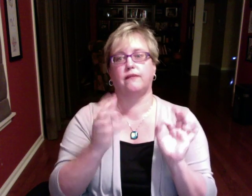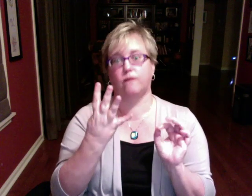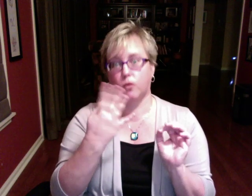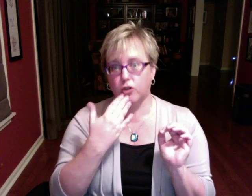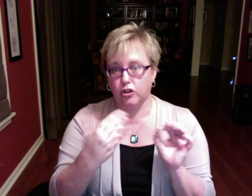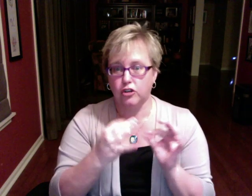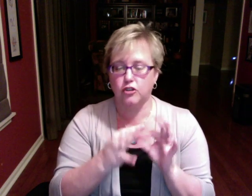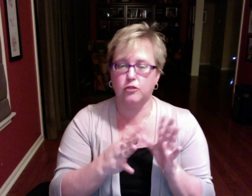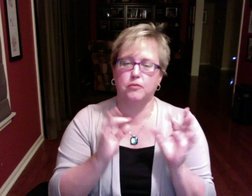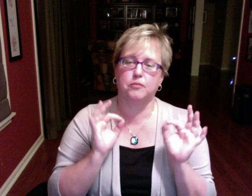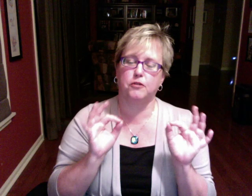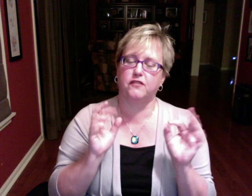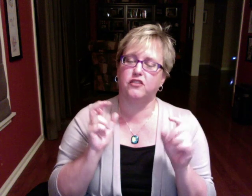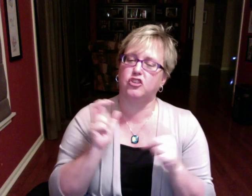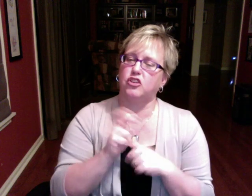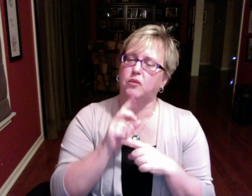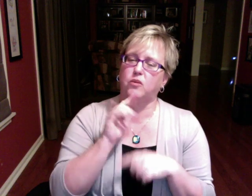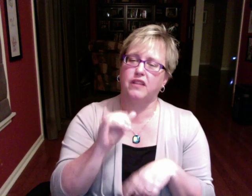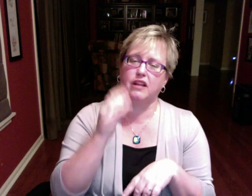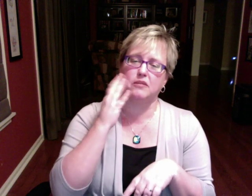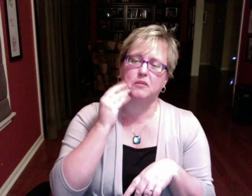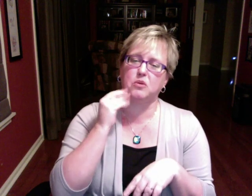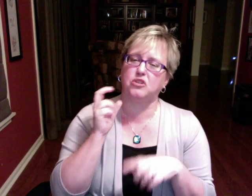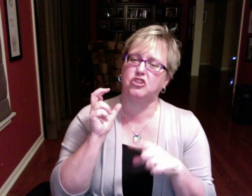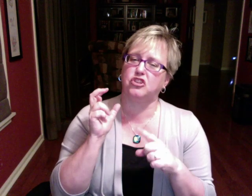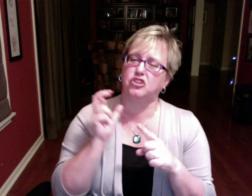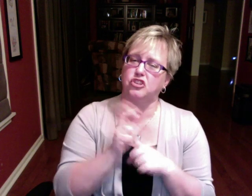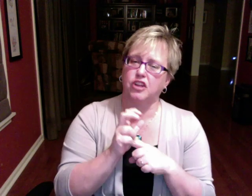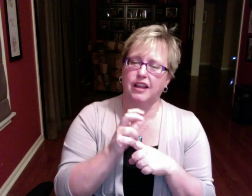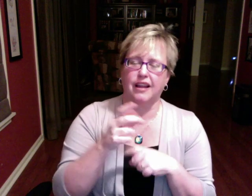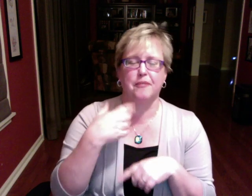Perfect. 4 good interpreters. Perfect! Champ. Really that experience was phenomenal.